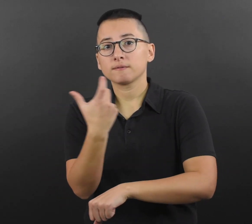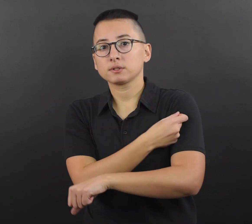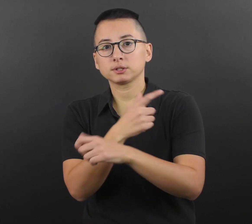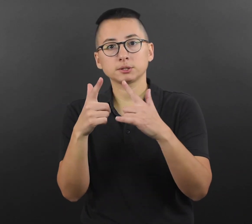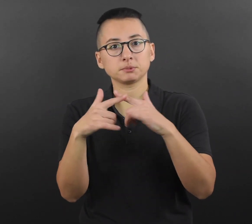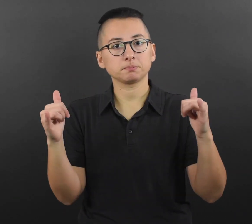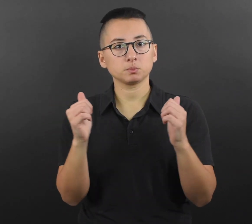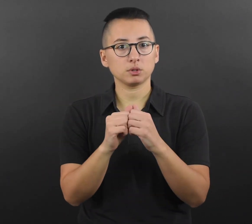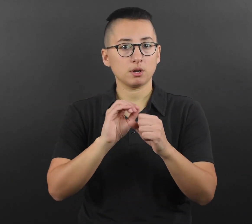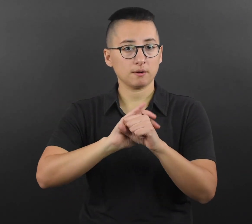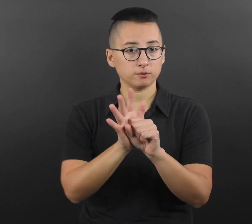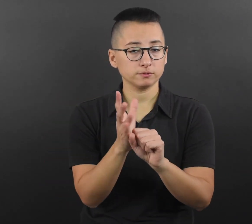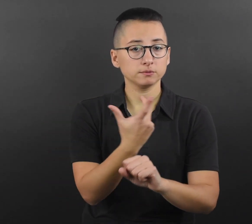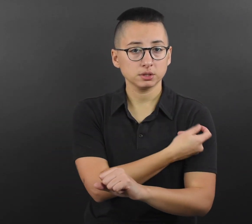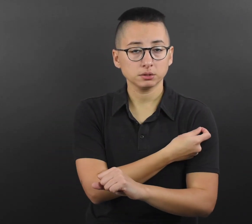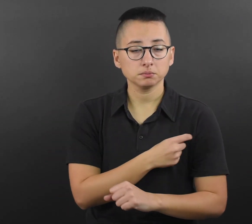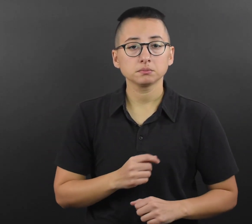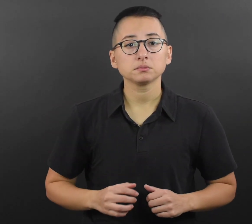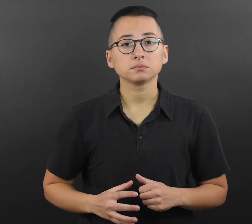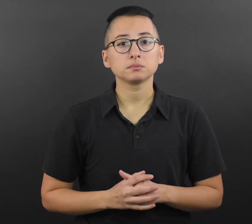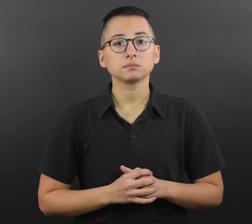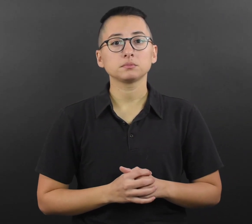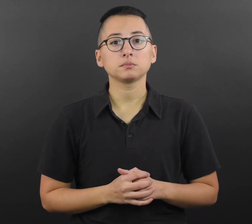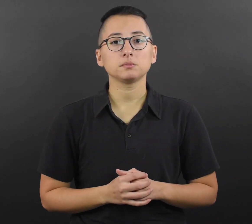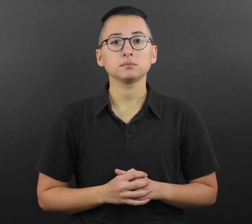same time as their COVID-19 shot. •